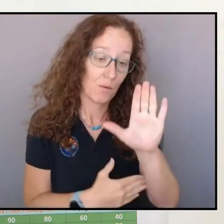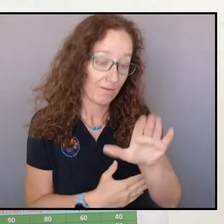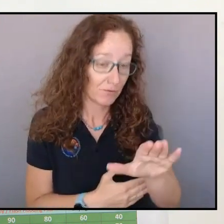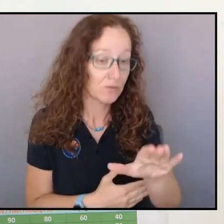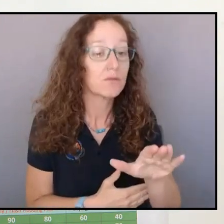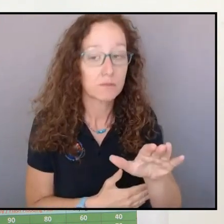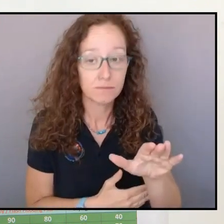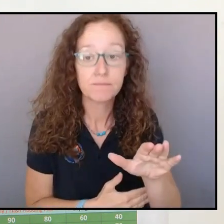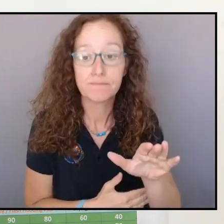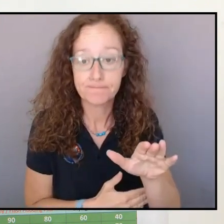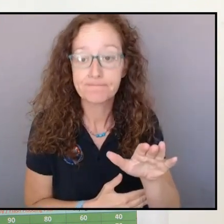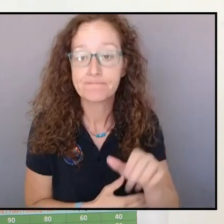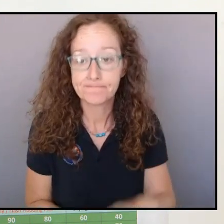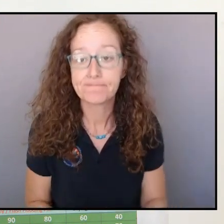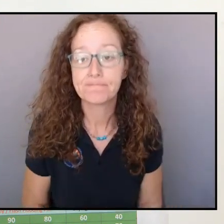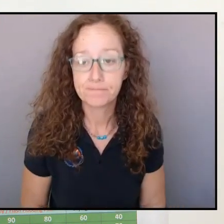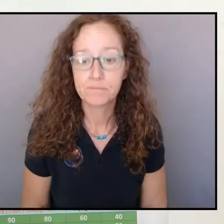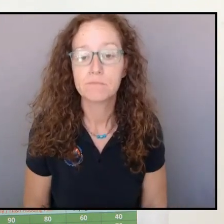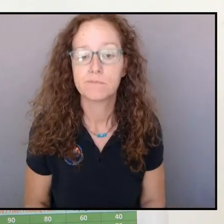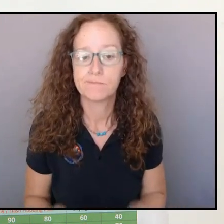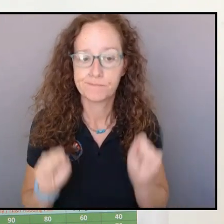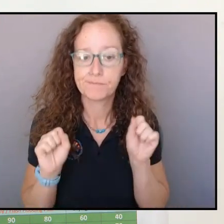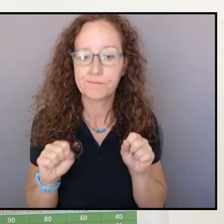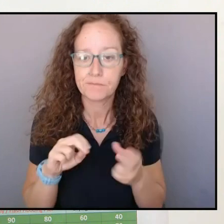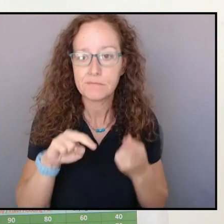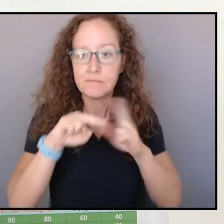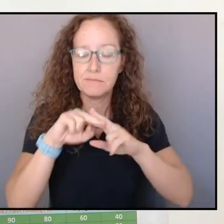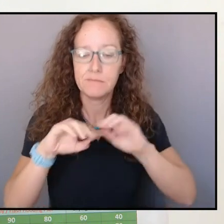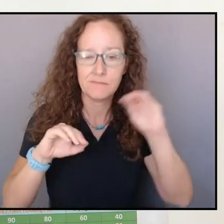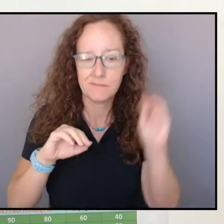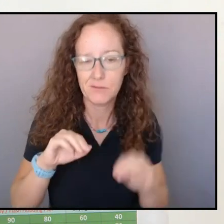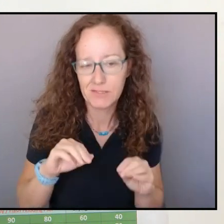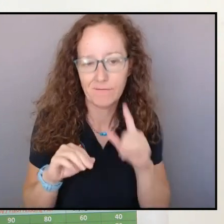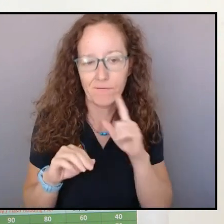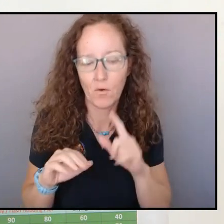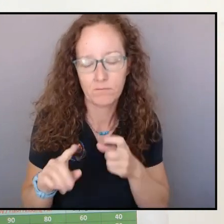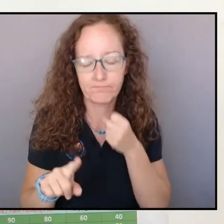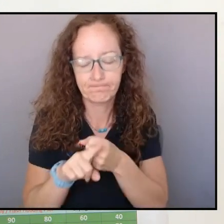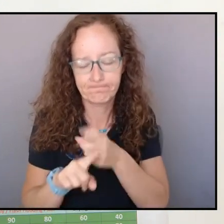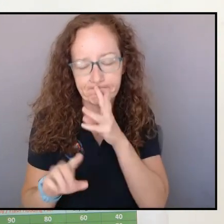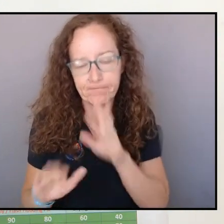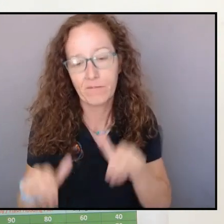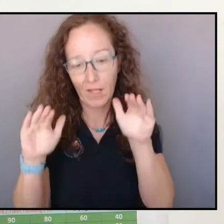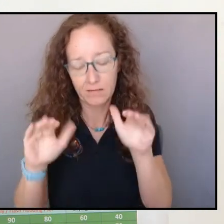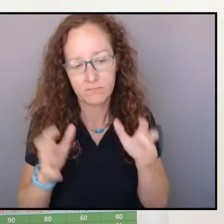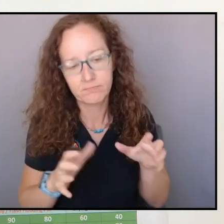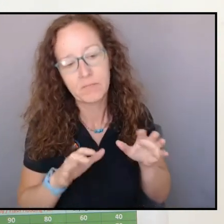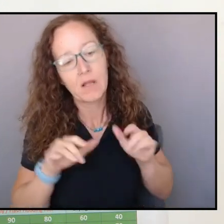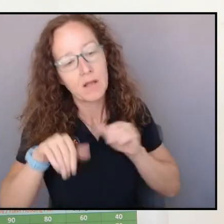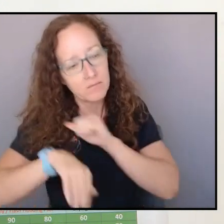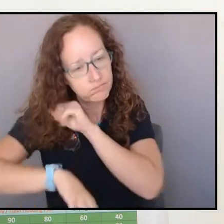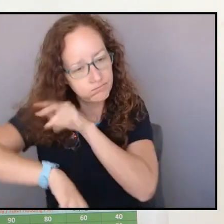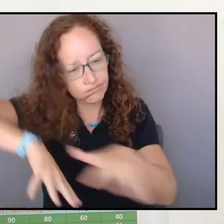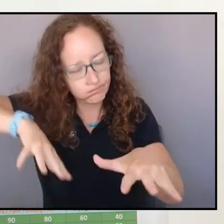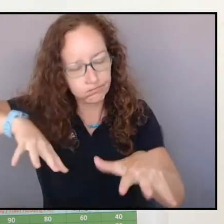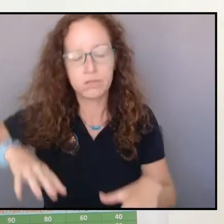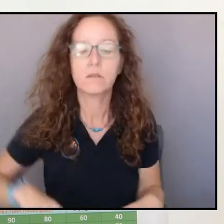flood potential increasing. Uh next slide. So, just looking at trends in the future. You can kind of see,